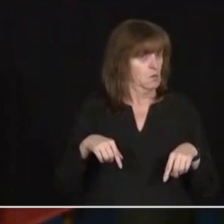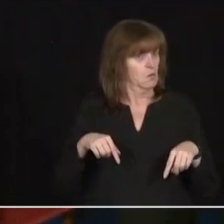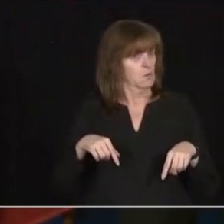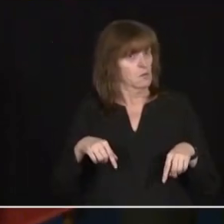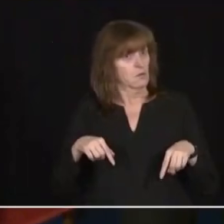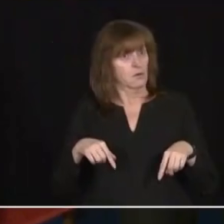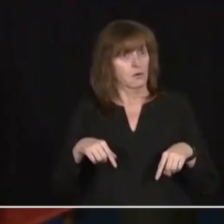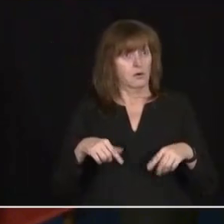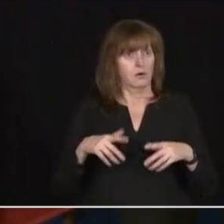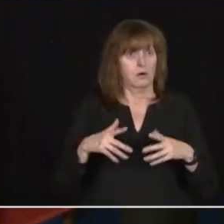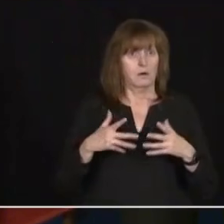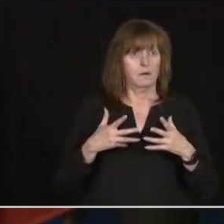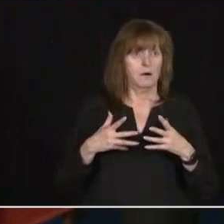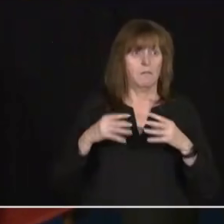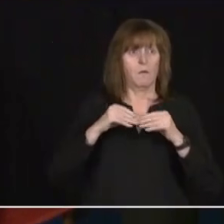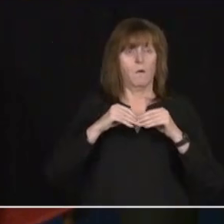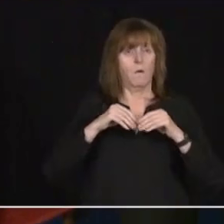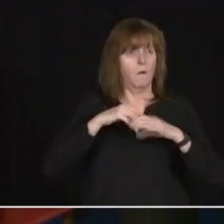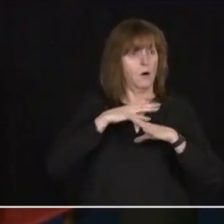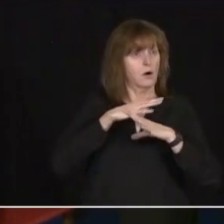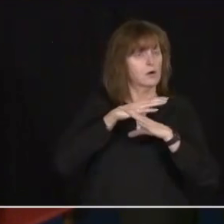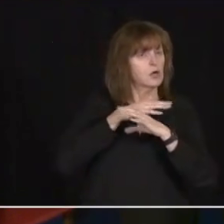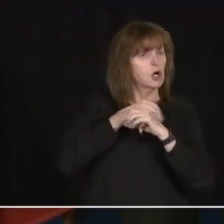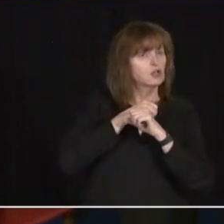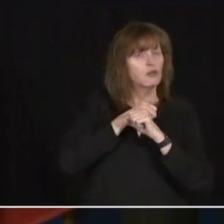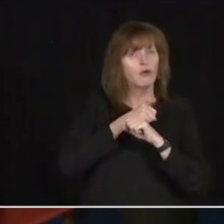added security measures for people -